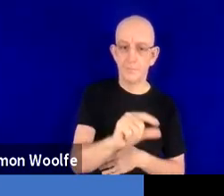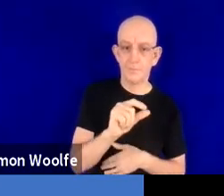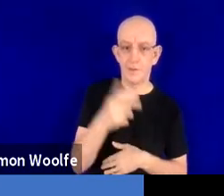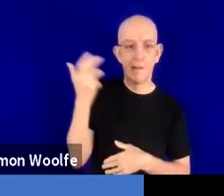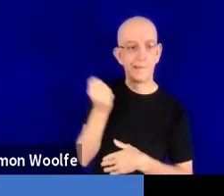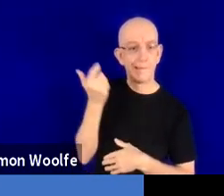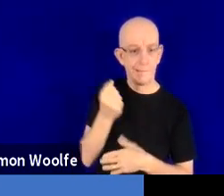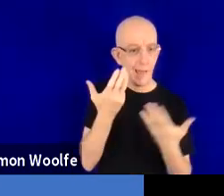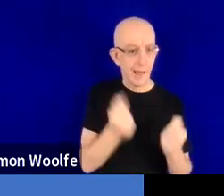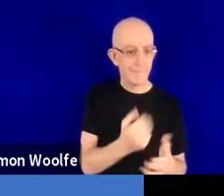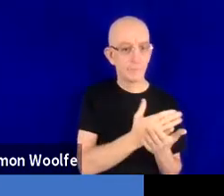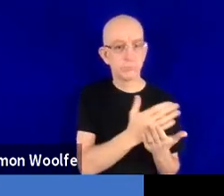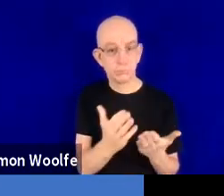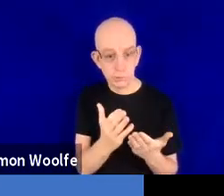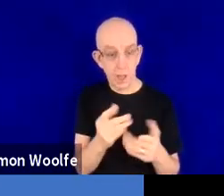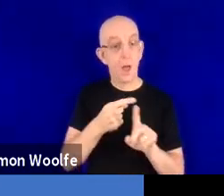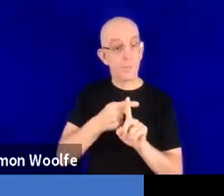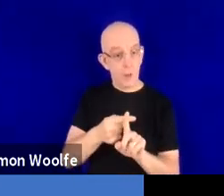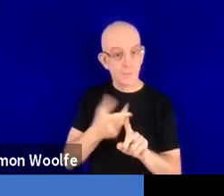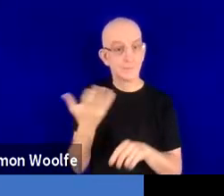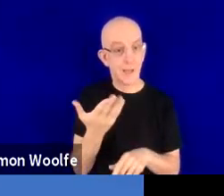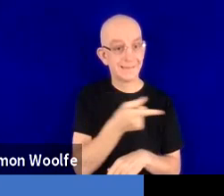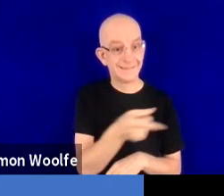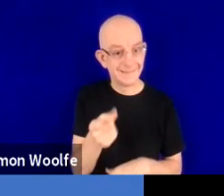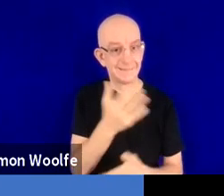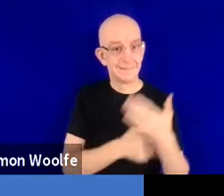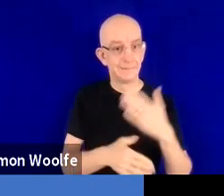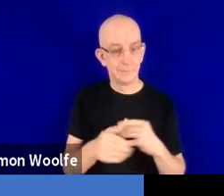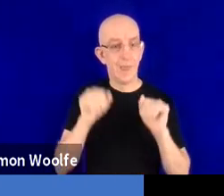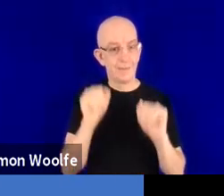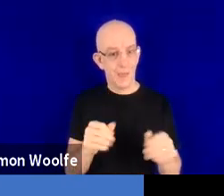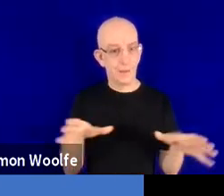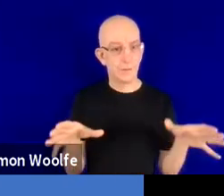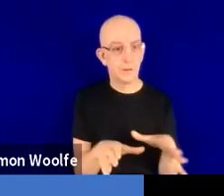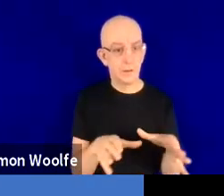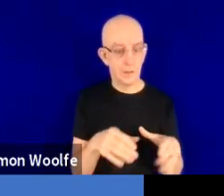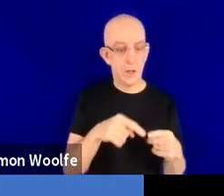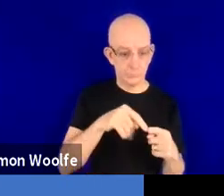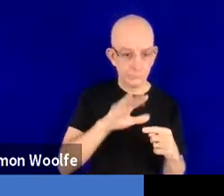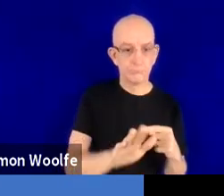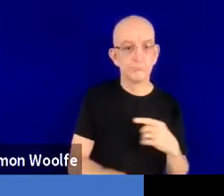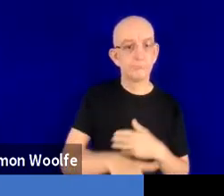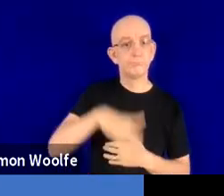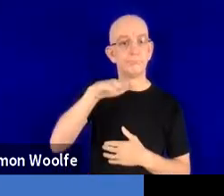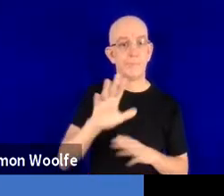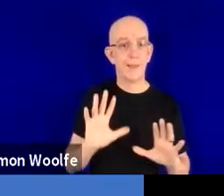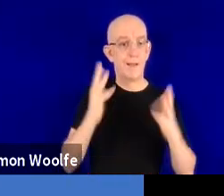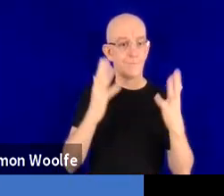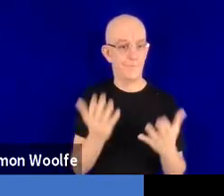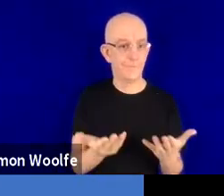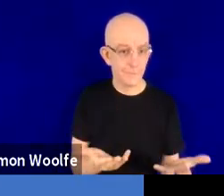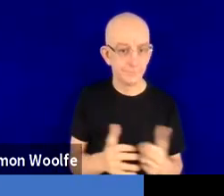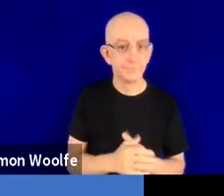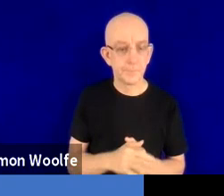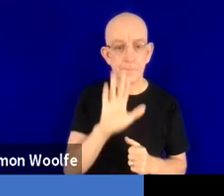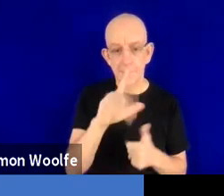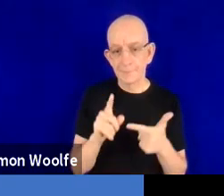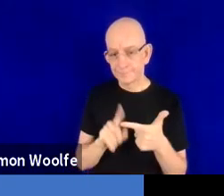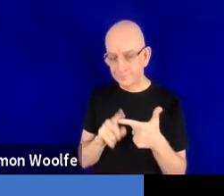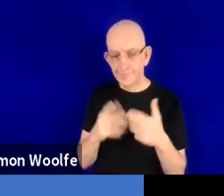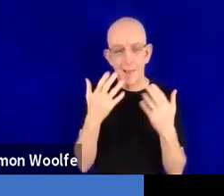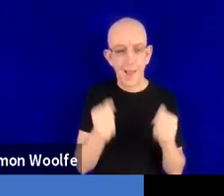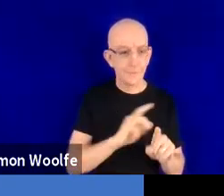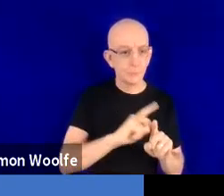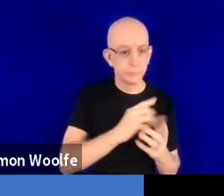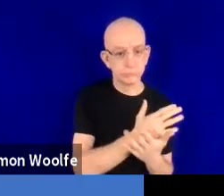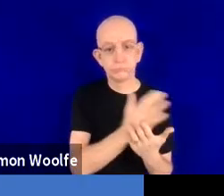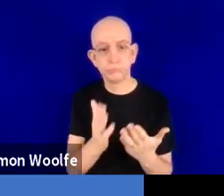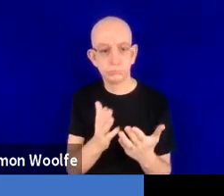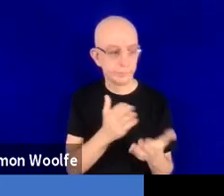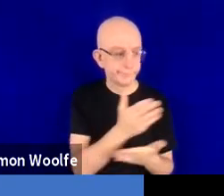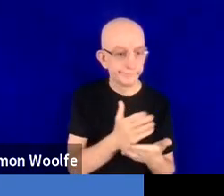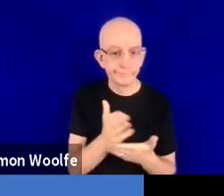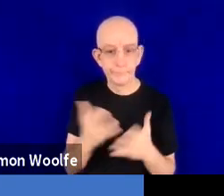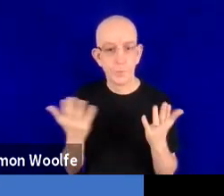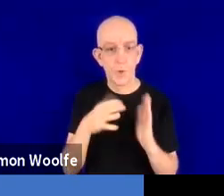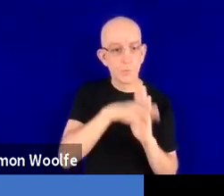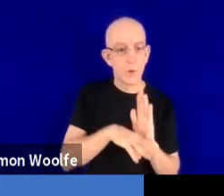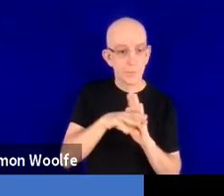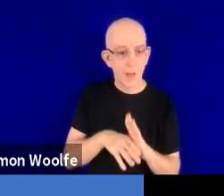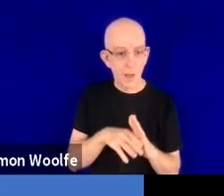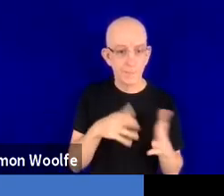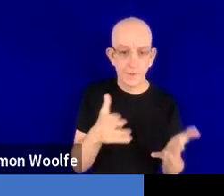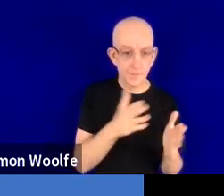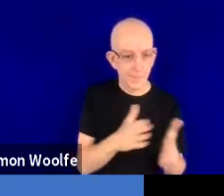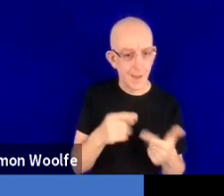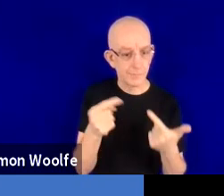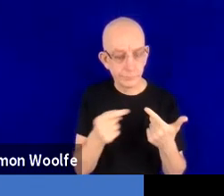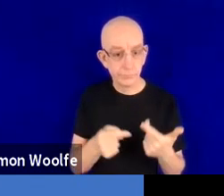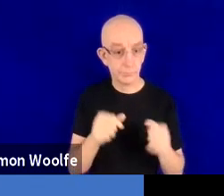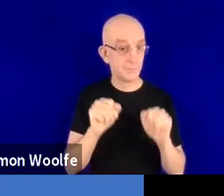But secondly, there are a range of other kinds of mechanisms, program schemes, be they kind of cash or in kind, that can support the coverage of these disability related extra costs